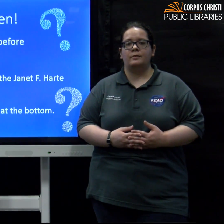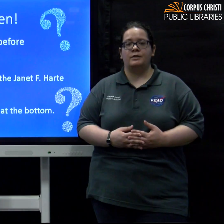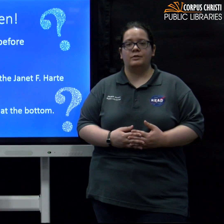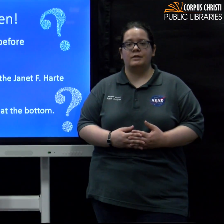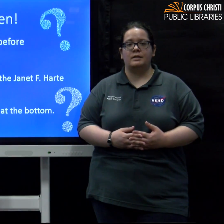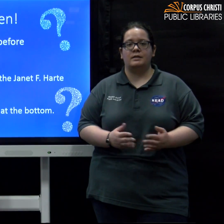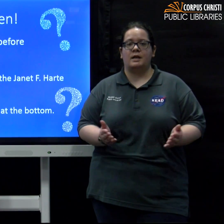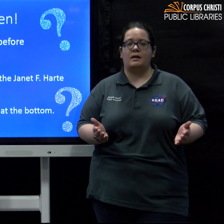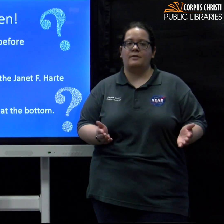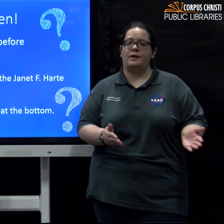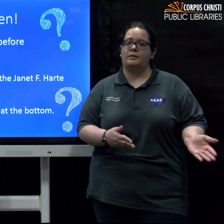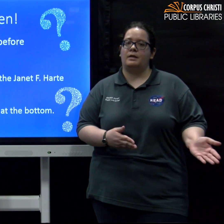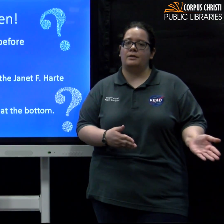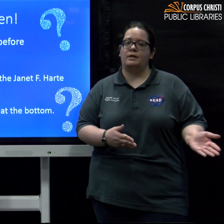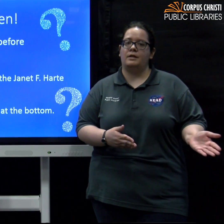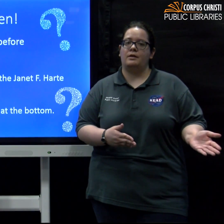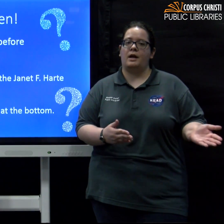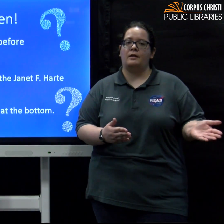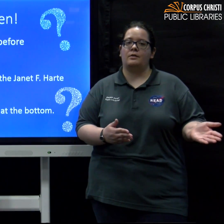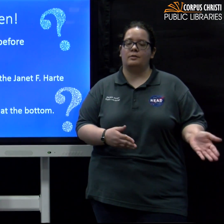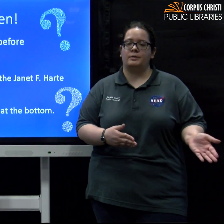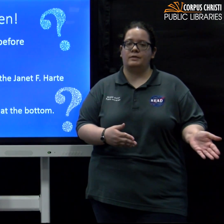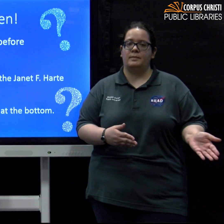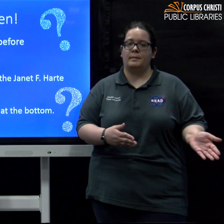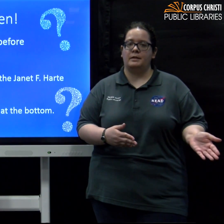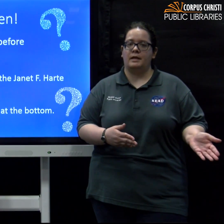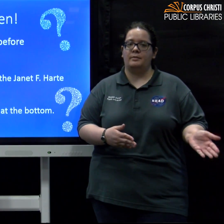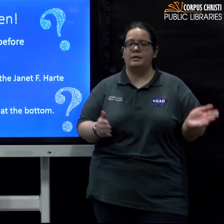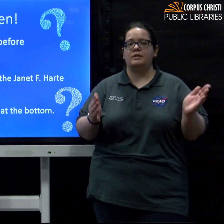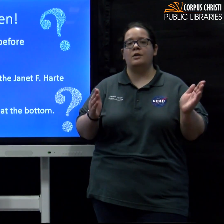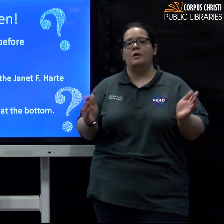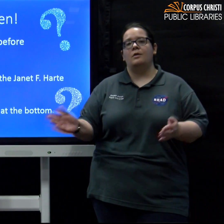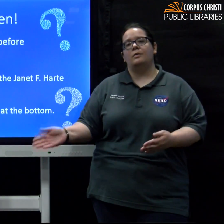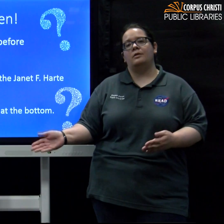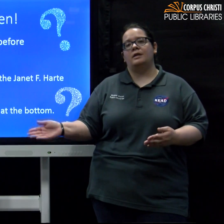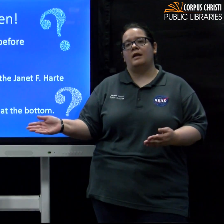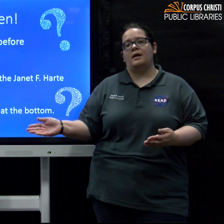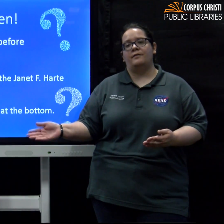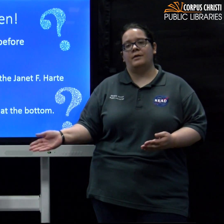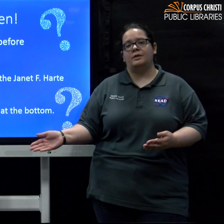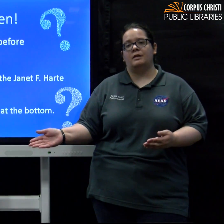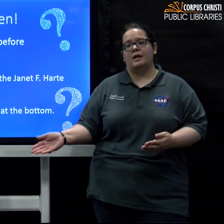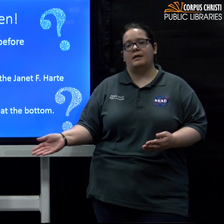resources that I found either here at the Corpus Christi Public Libraries, or that I found online.